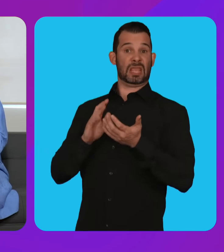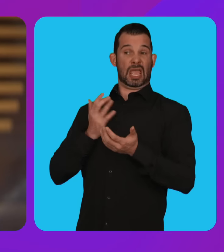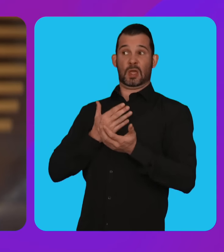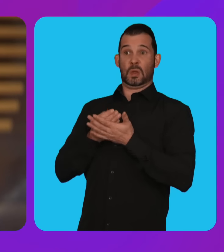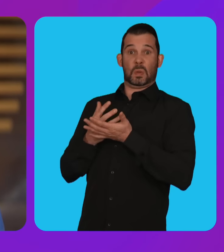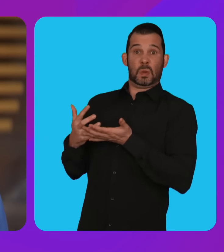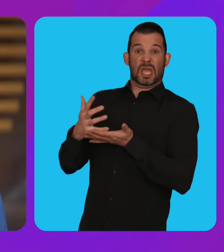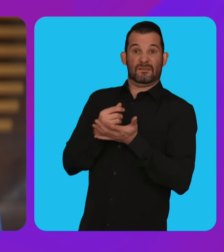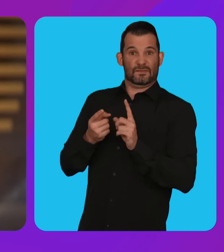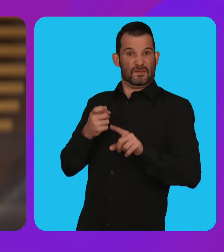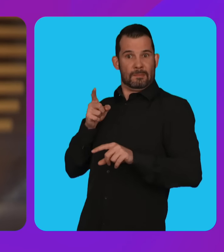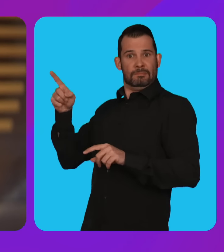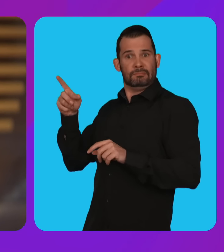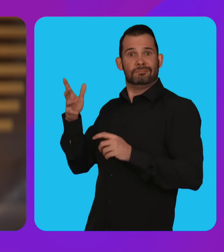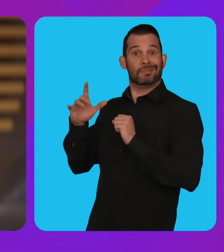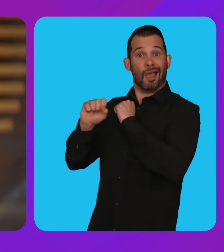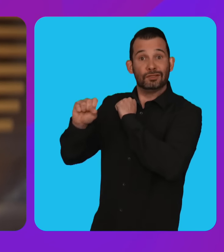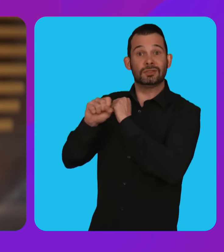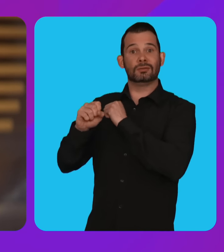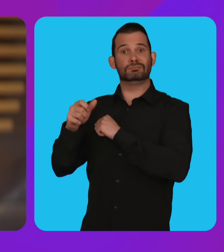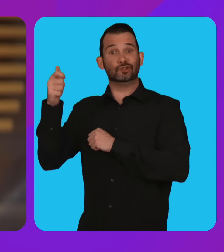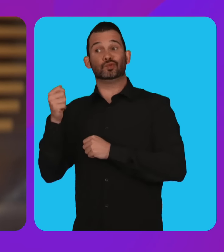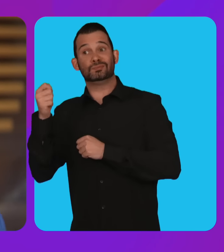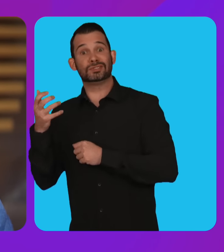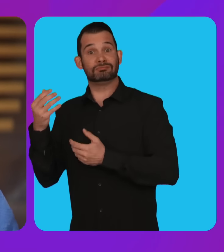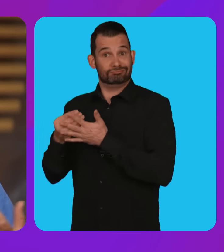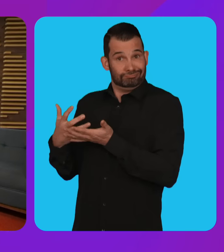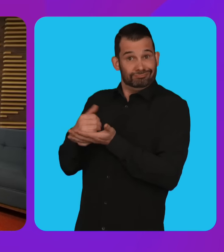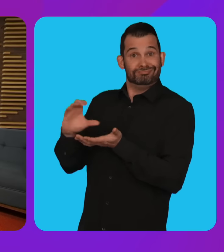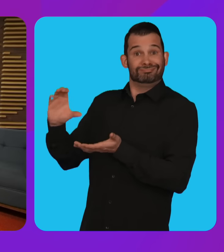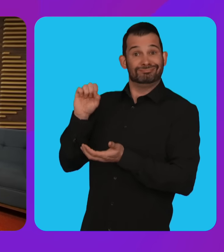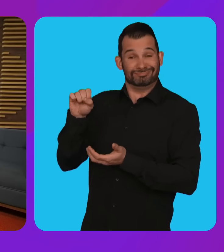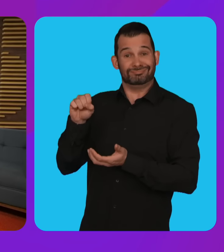because, even though part of our revenue comes from